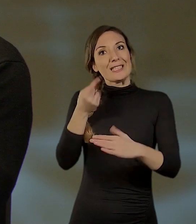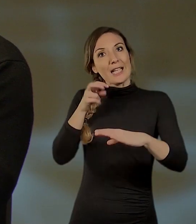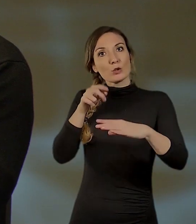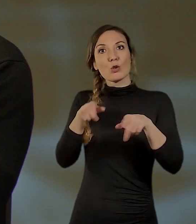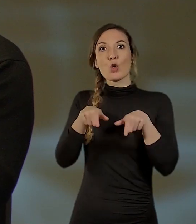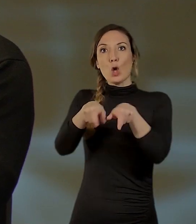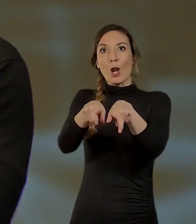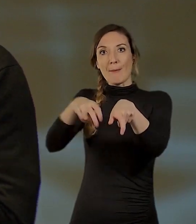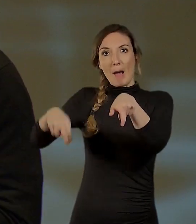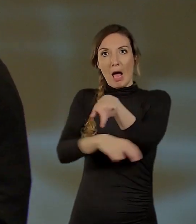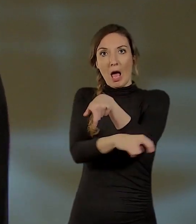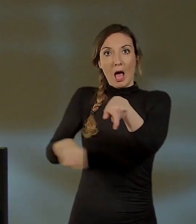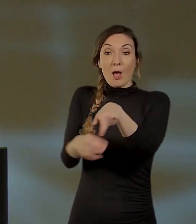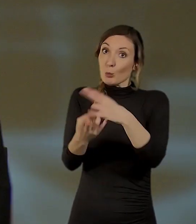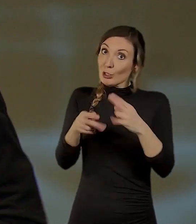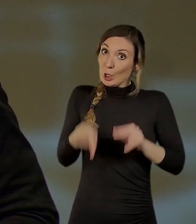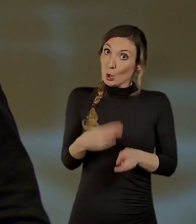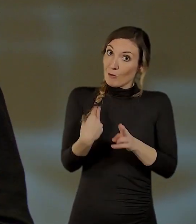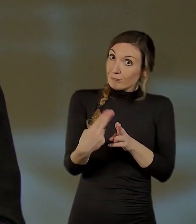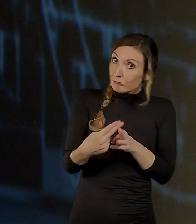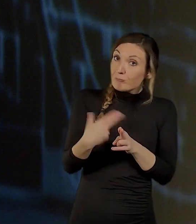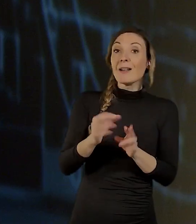The capacity of the area is approximately 800 apartments.